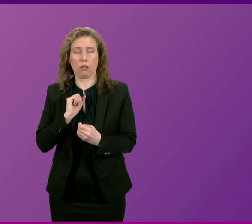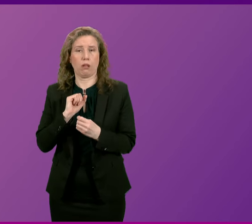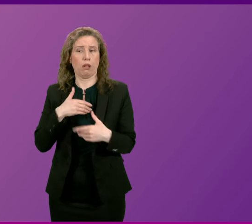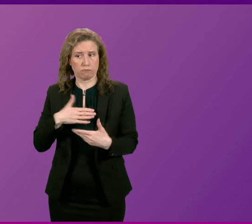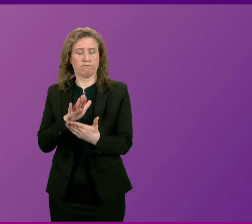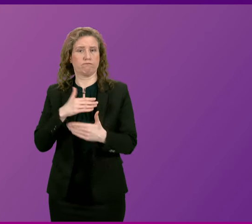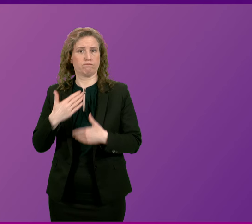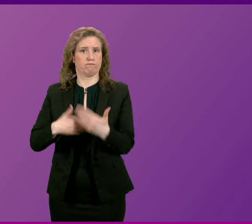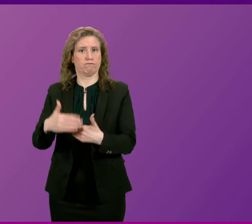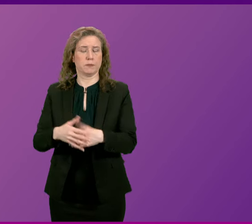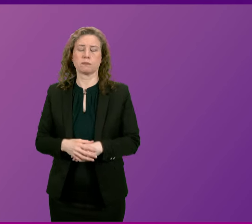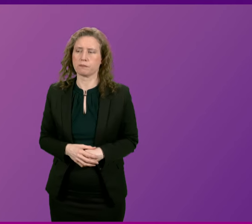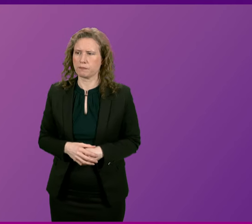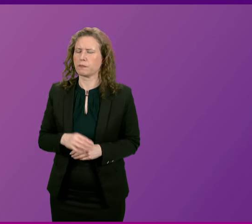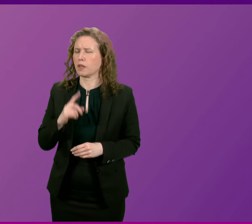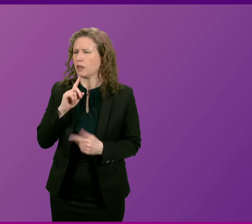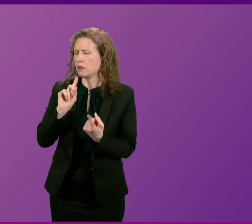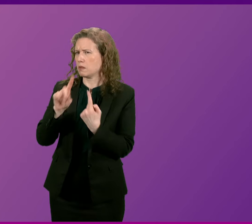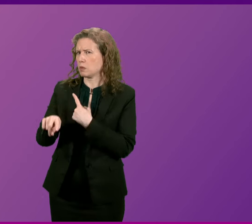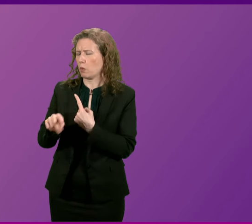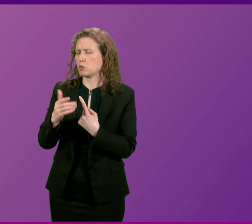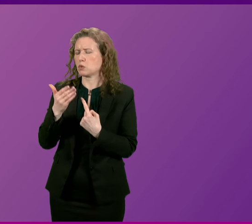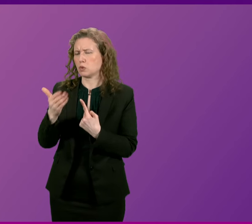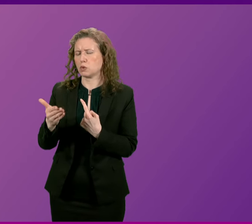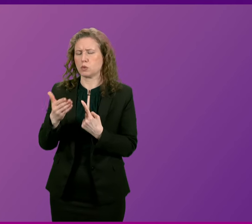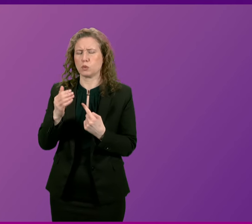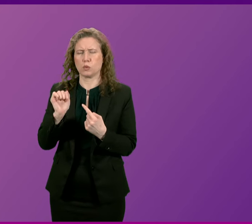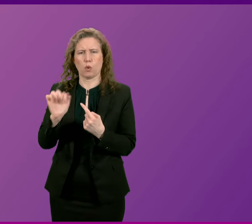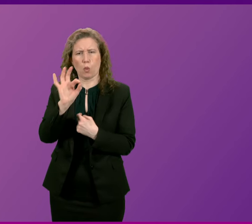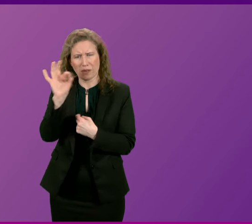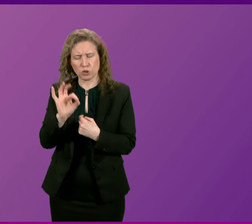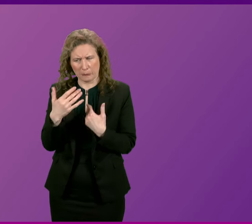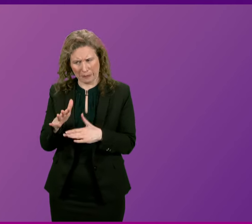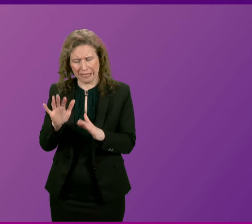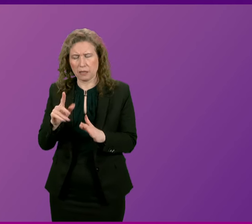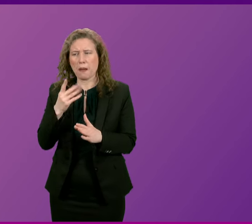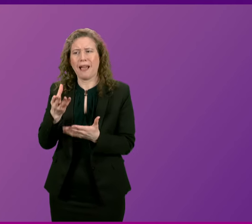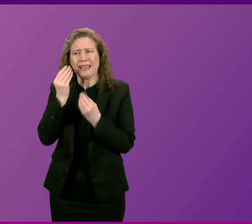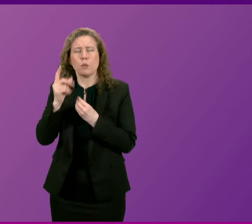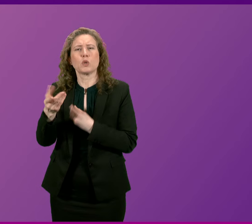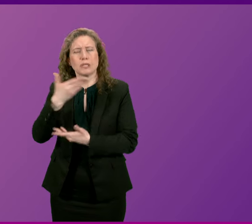I have set out my response to Mr Greene’s question, but I hear what he says about the